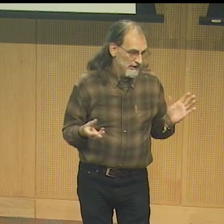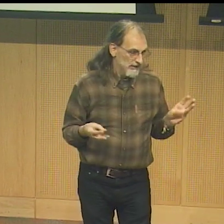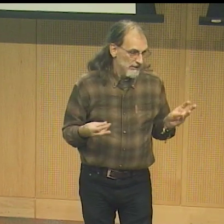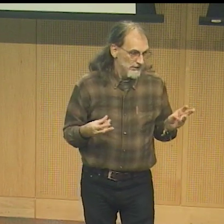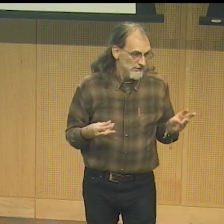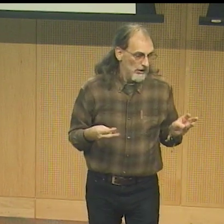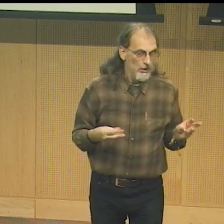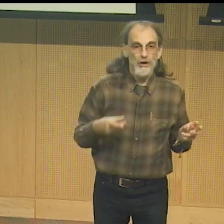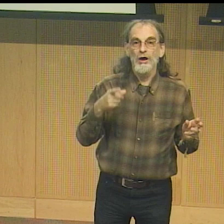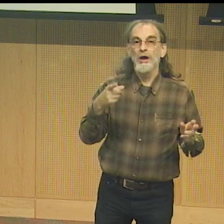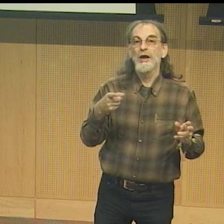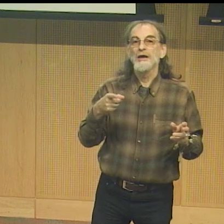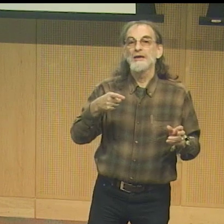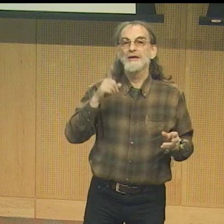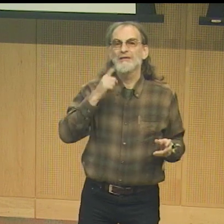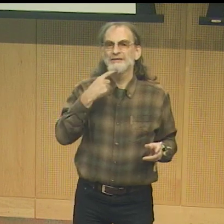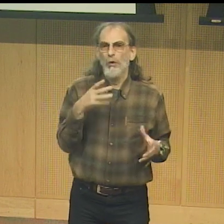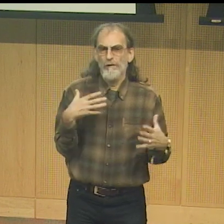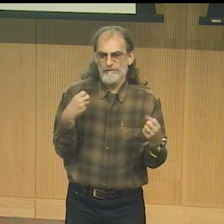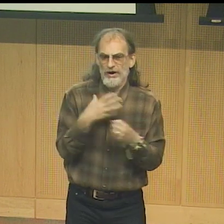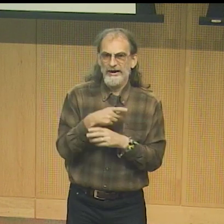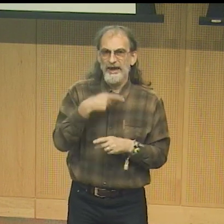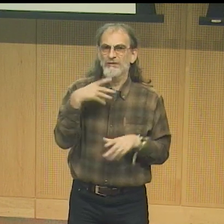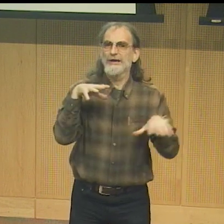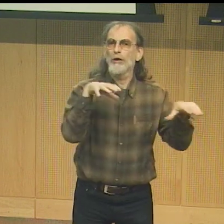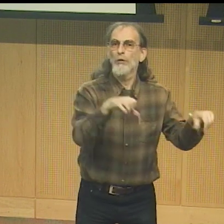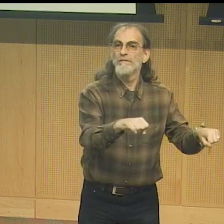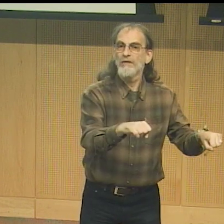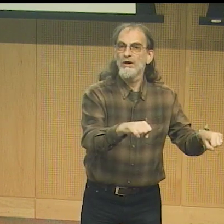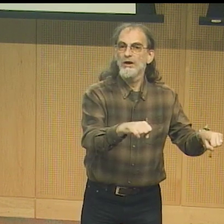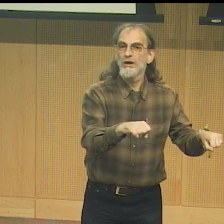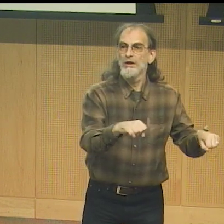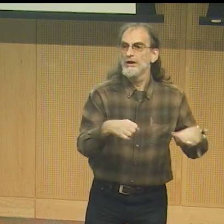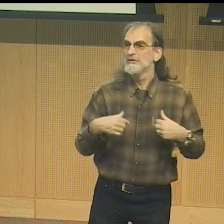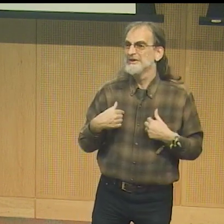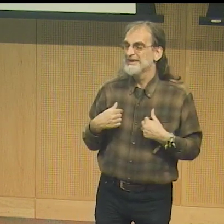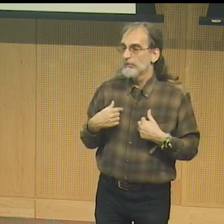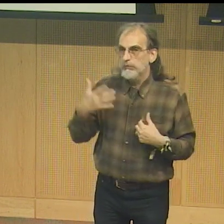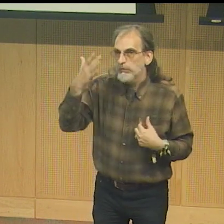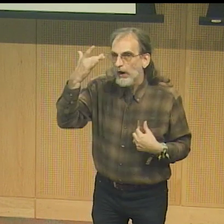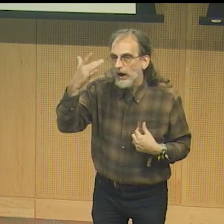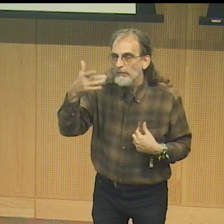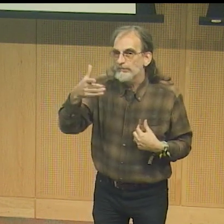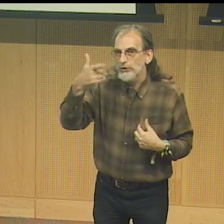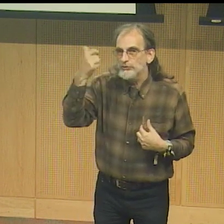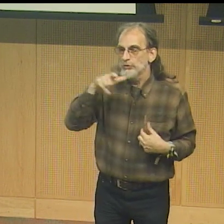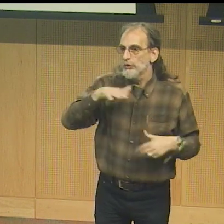But we need to get on with it together. We don't want the hearing people to take over our vision